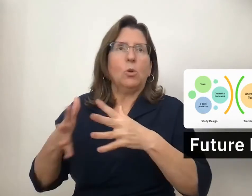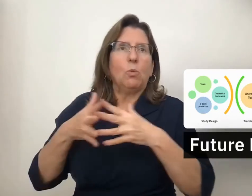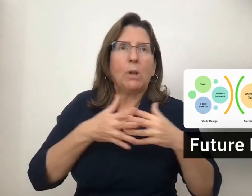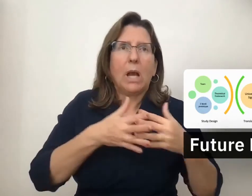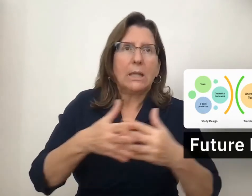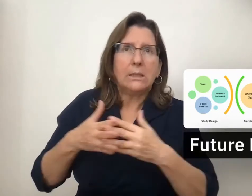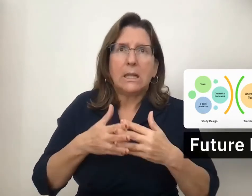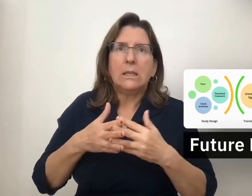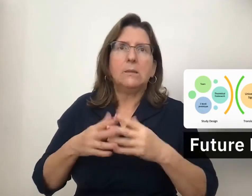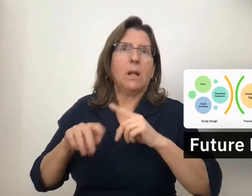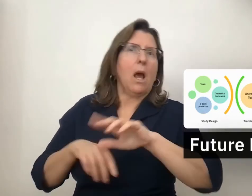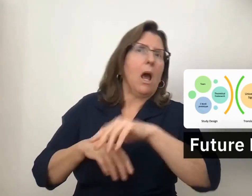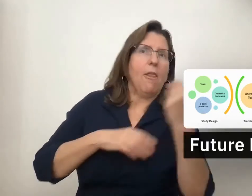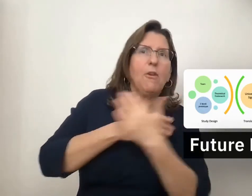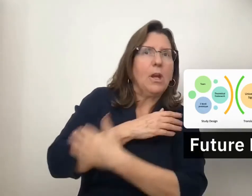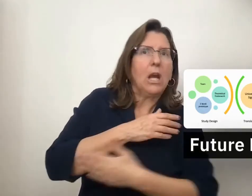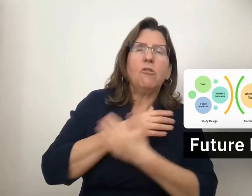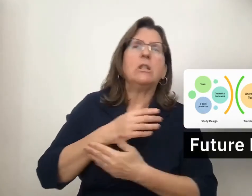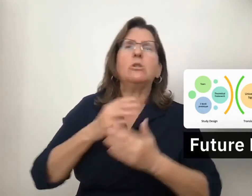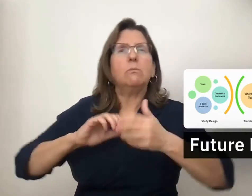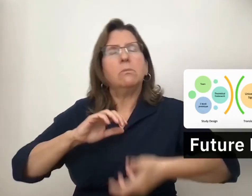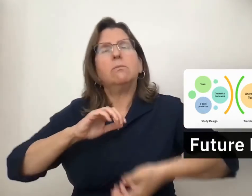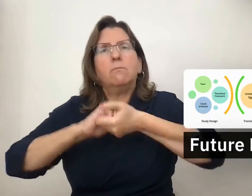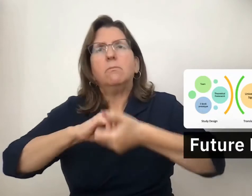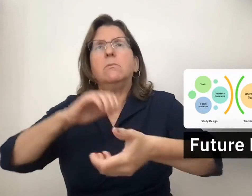So this research would be looking beyond Canada and the USA